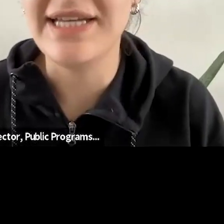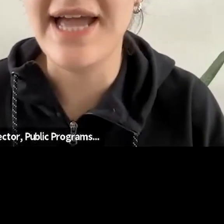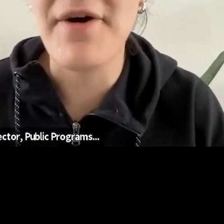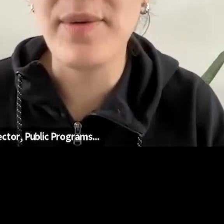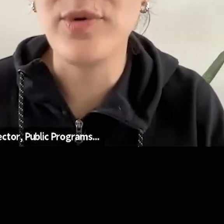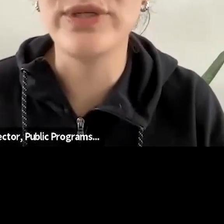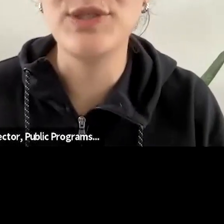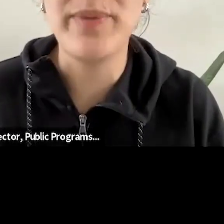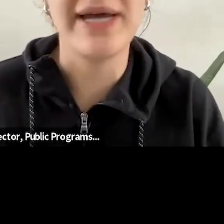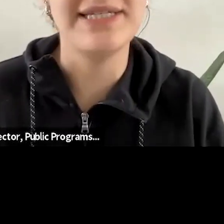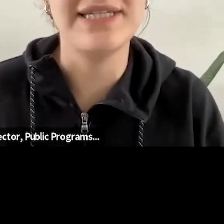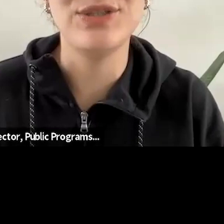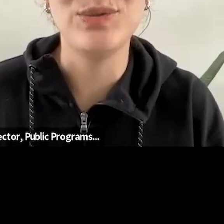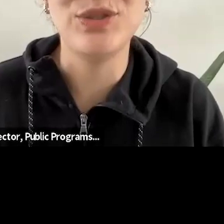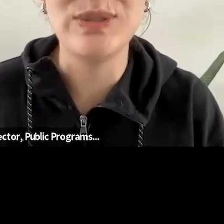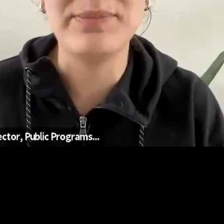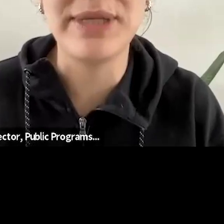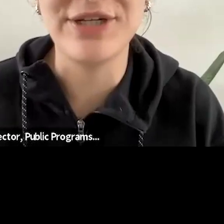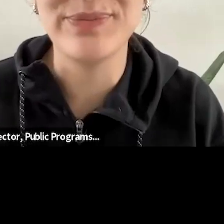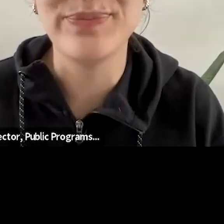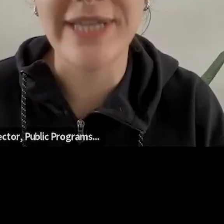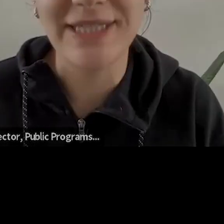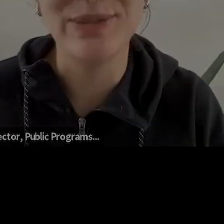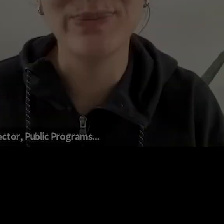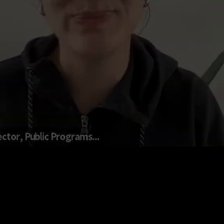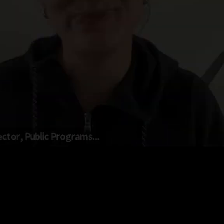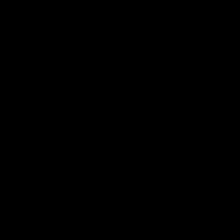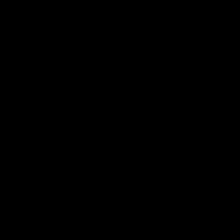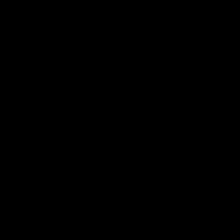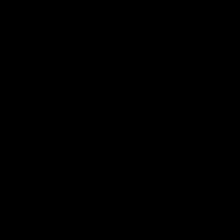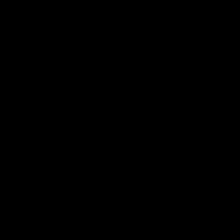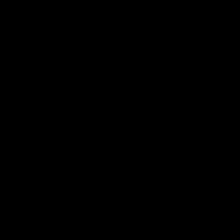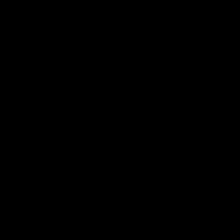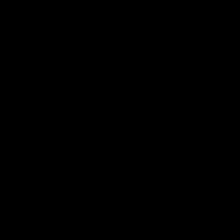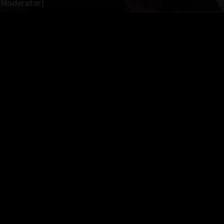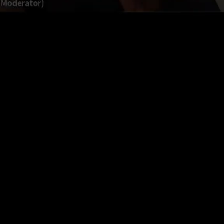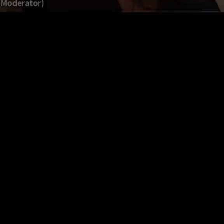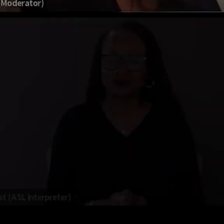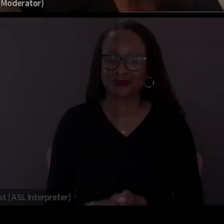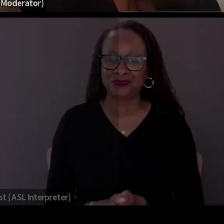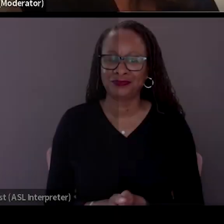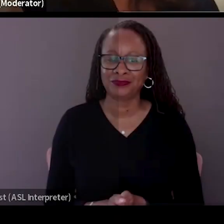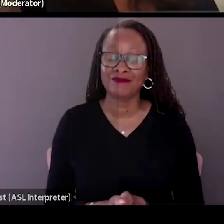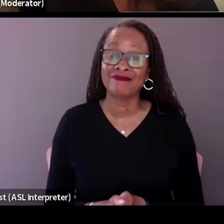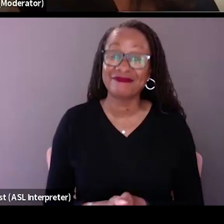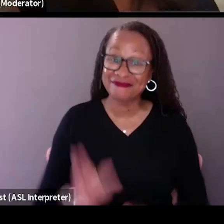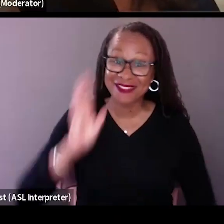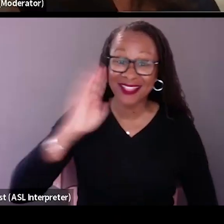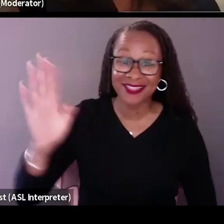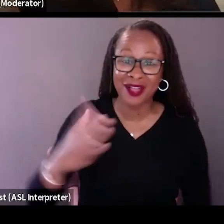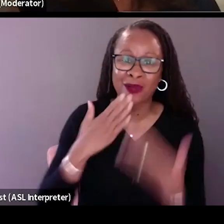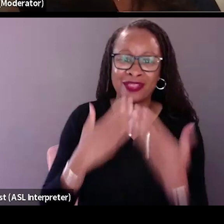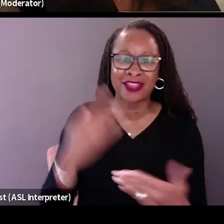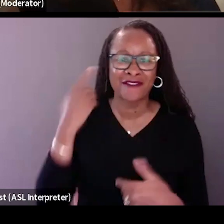And now I'm going to pass it to Julie Miller. Thank you. Hello and thank you for joining us for our conversation